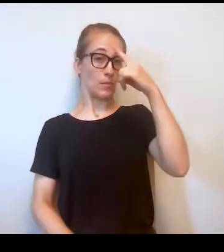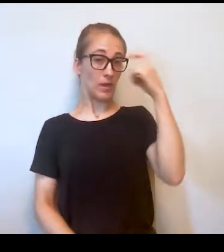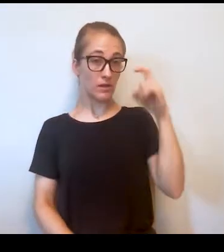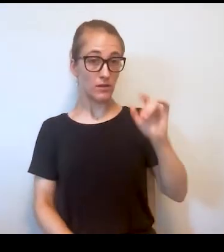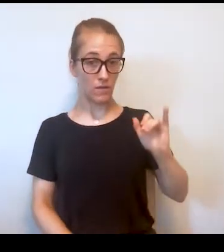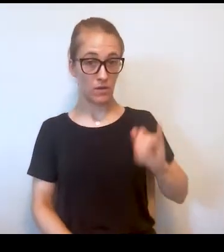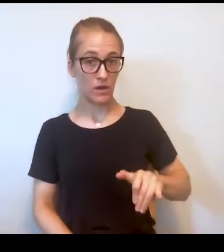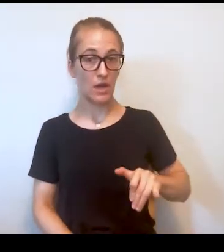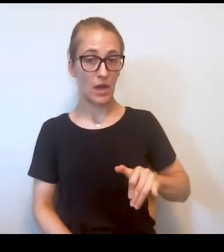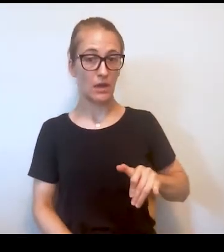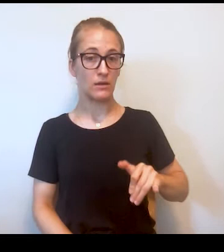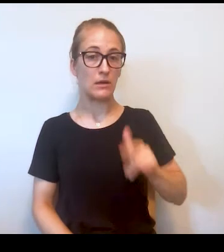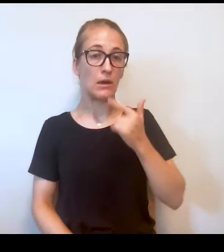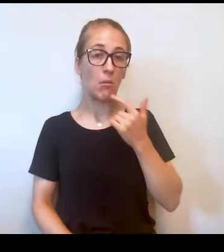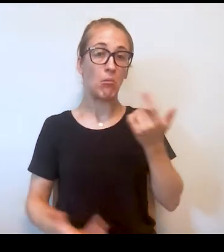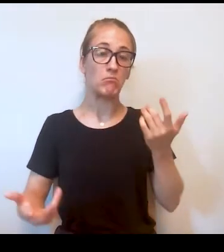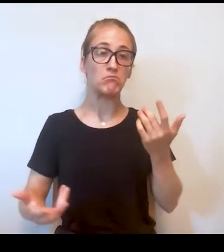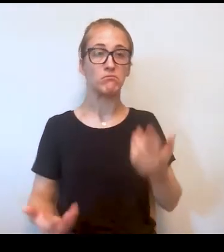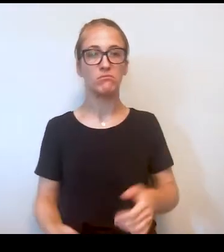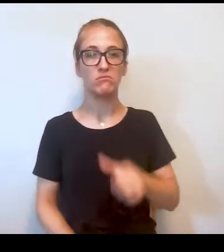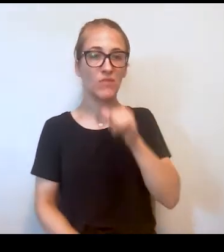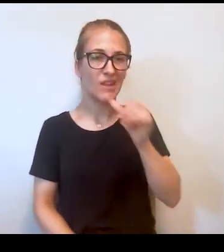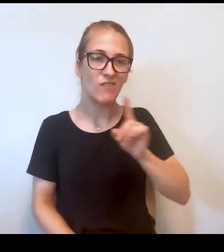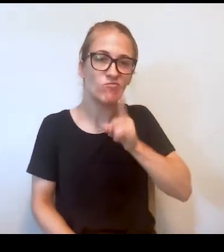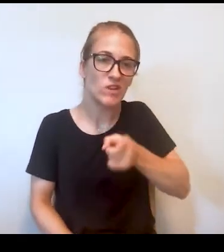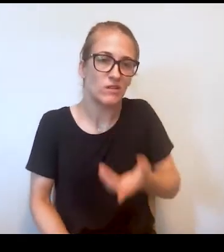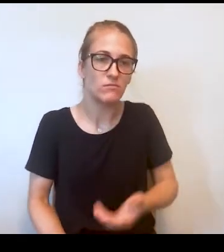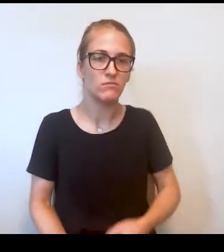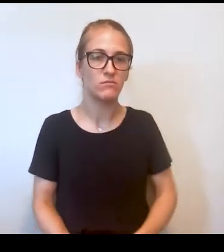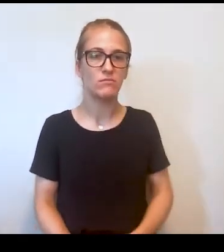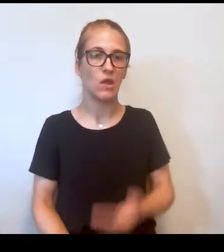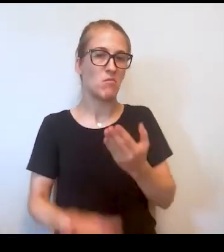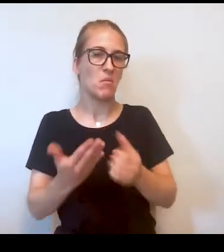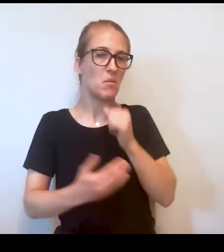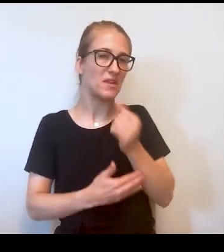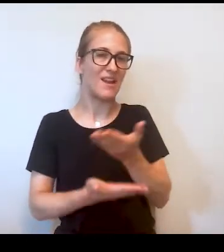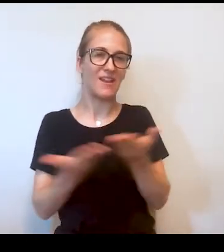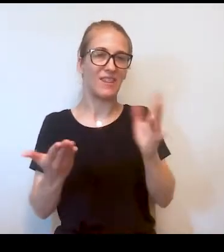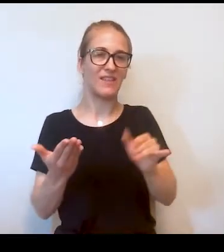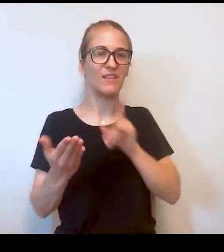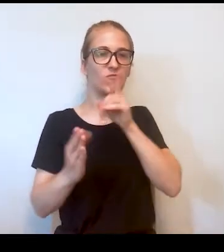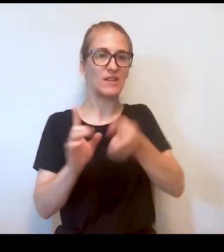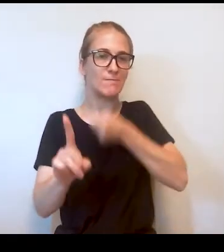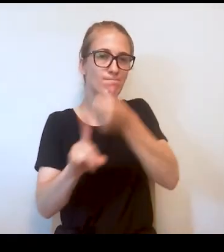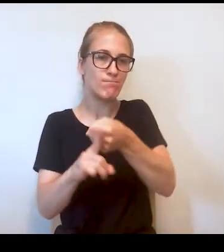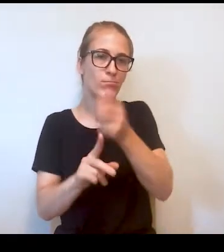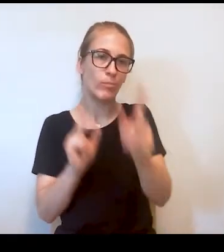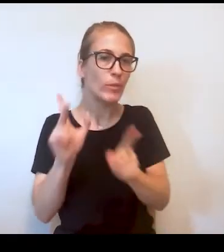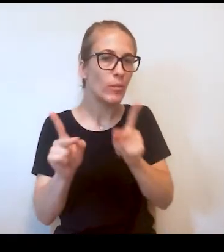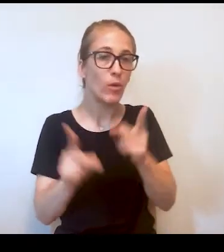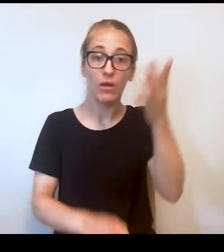they said, "Oh, well, this isn't real. This must not be a thing that's really impacting people, because we can't find a gene.